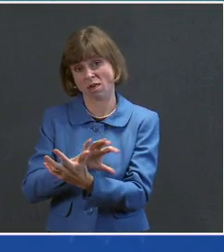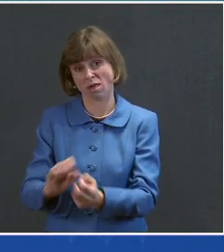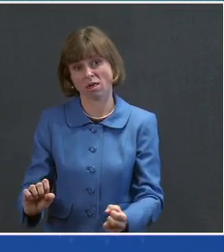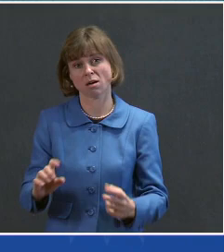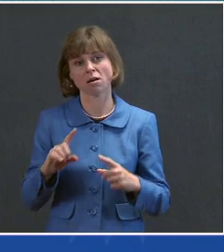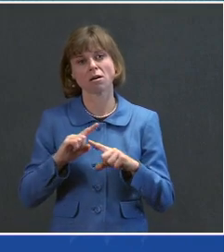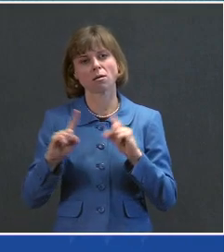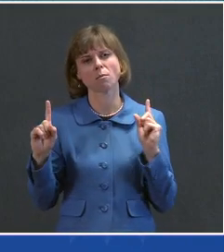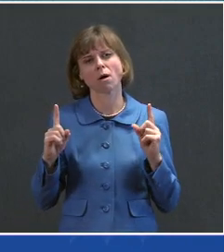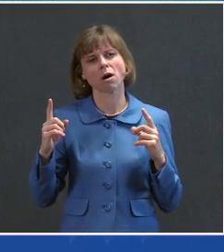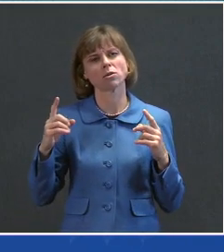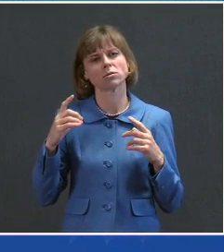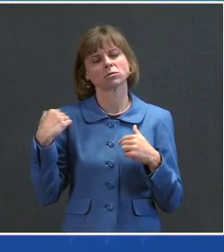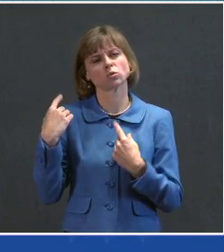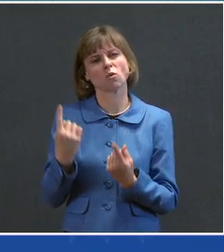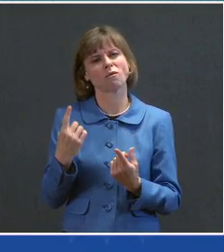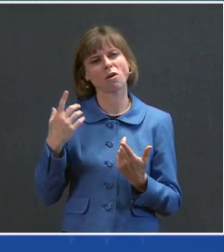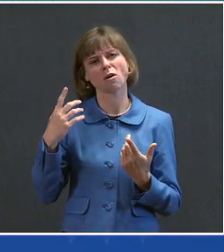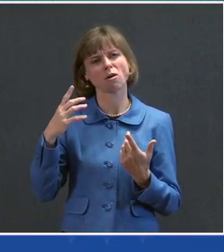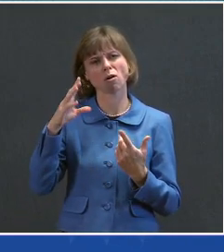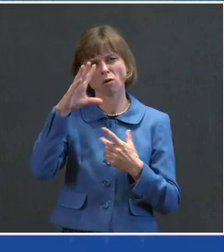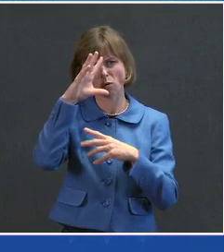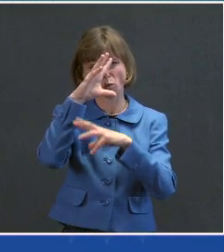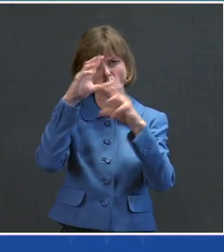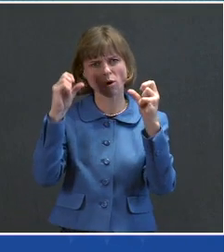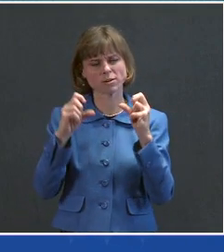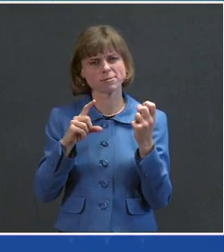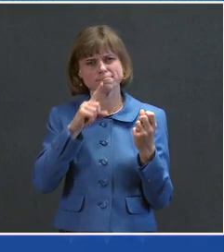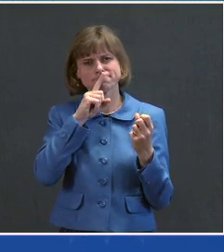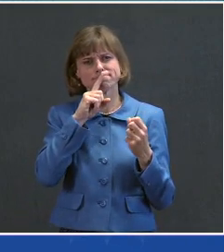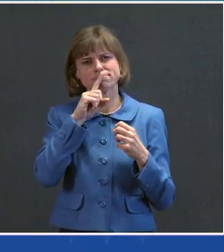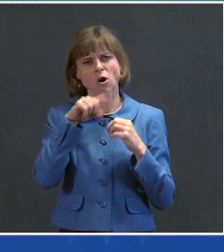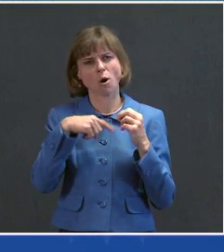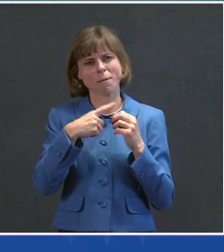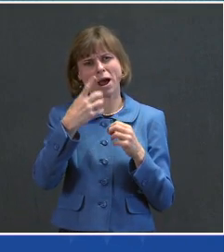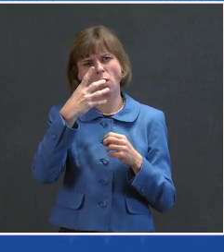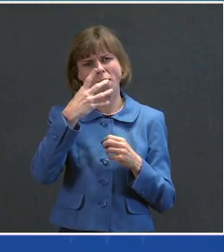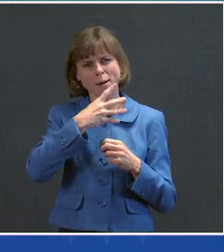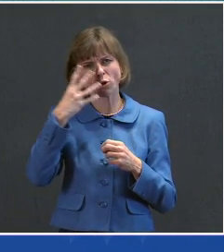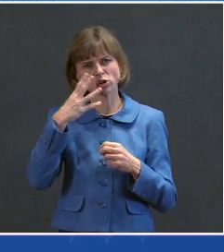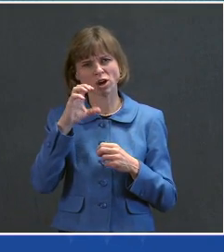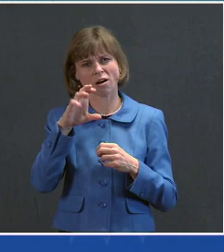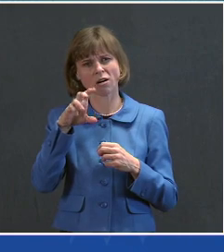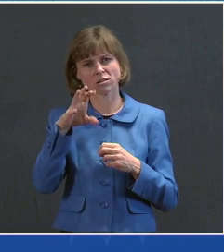for director of Immigration and Customs Enforcement, a commissioner of U.S. Customs and Border Protection,